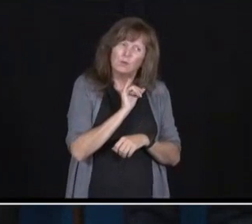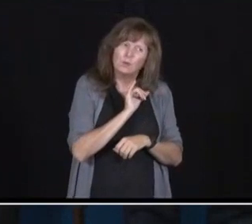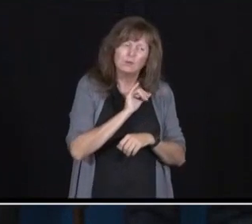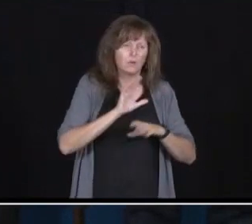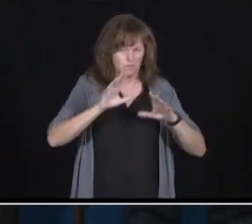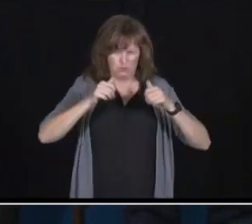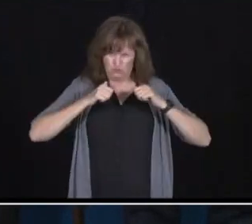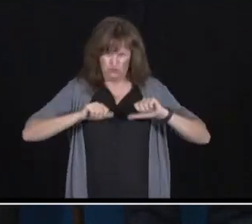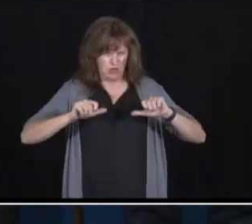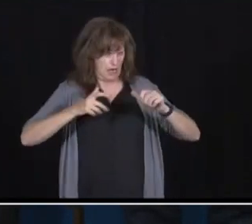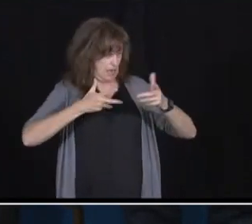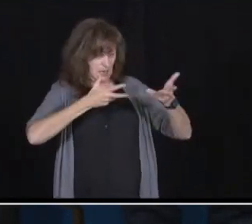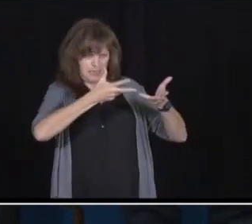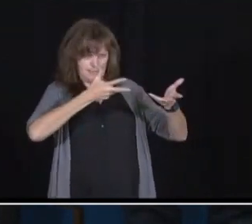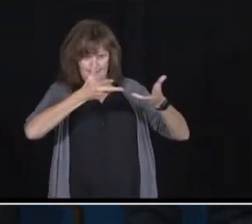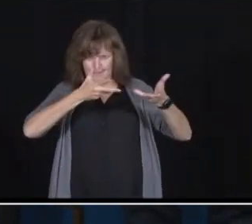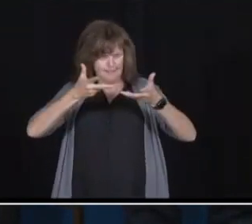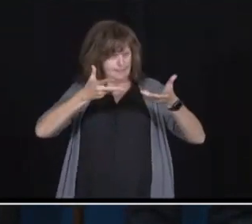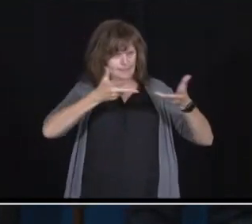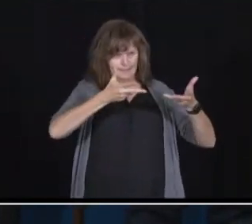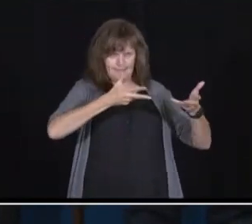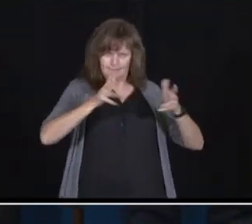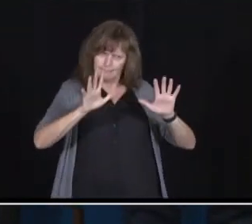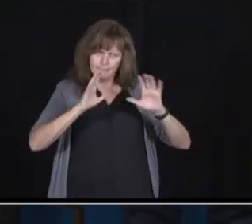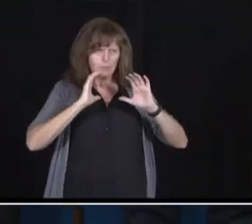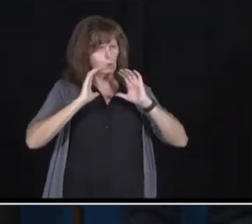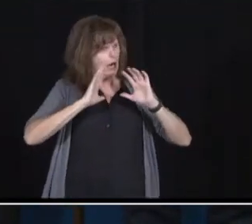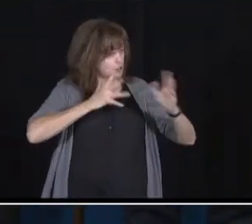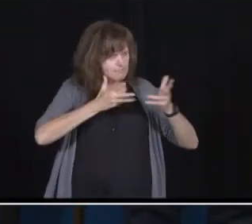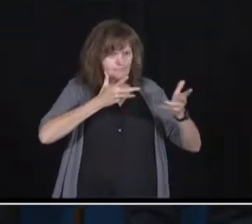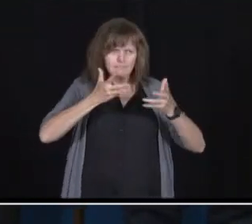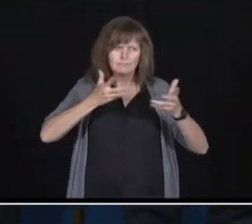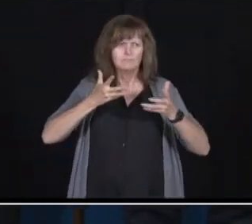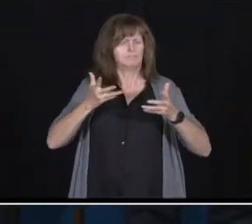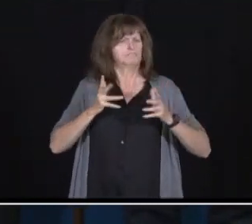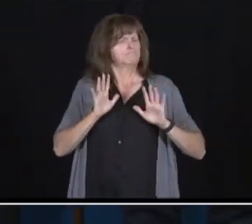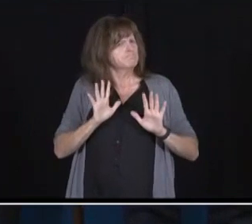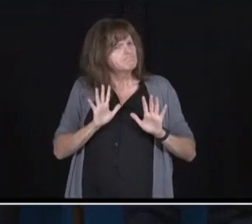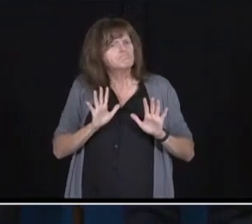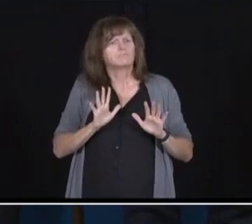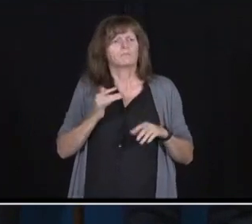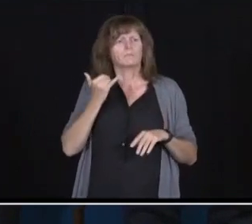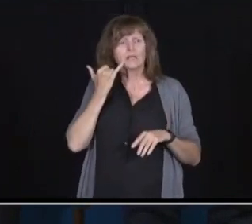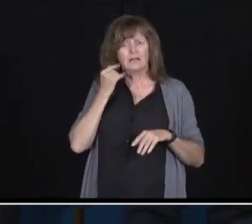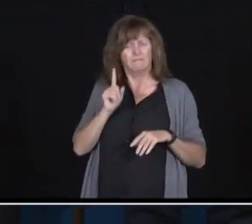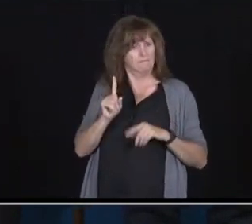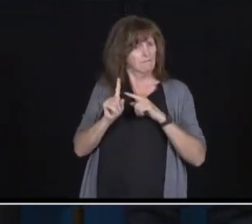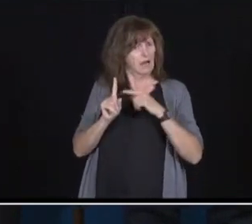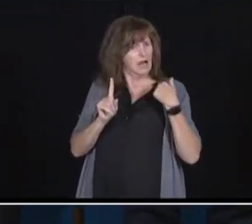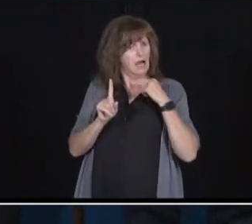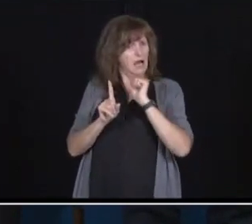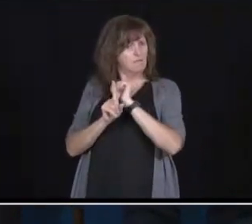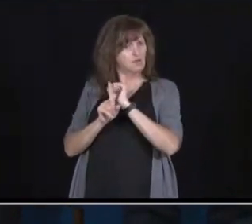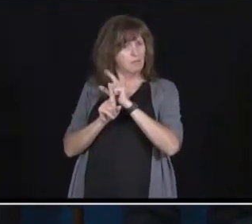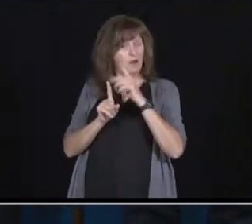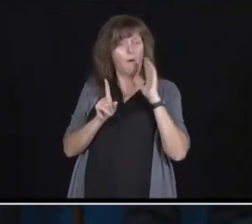It is just absolutely critical that we try to work things out and communicate with each other. And if you have a job,